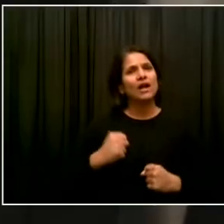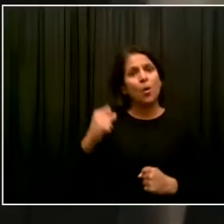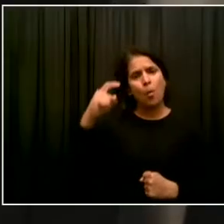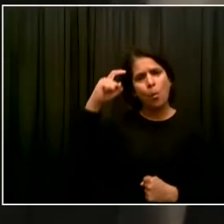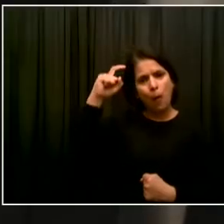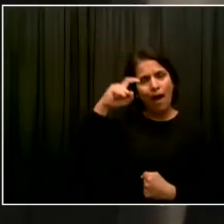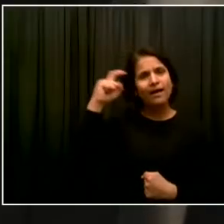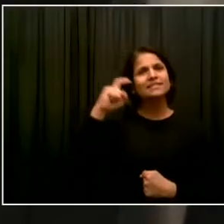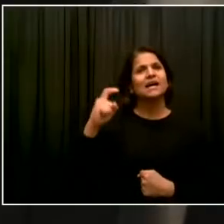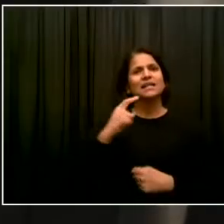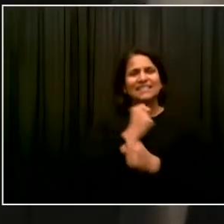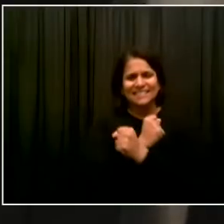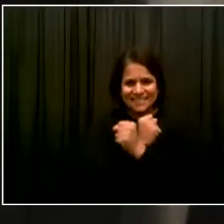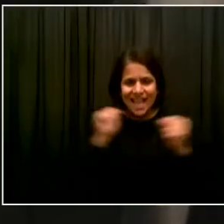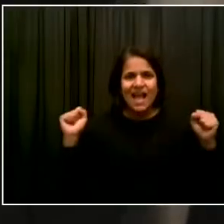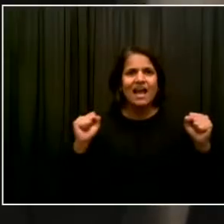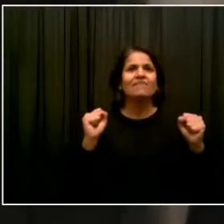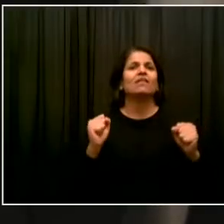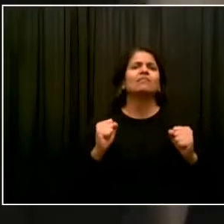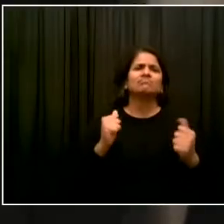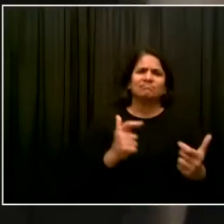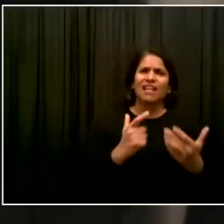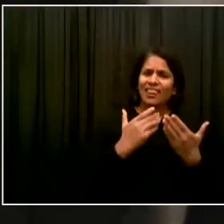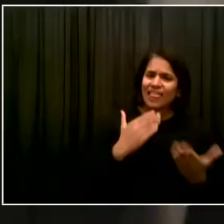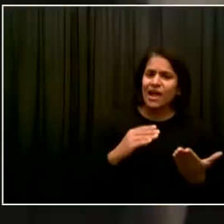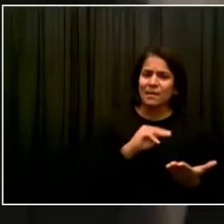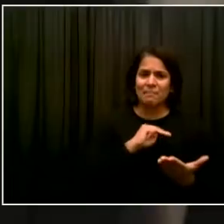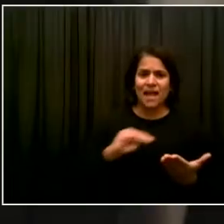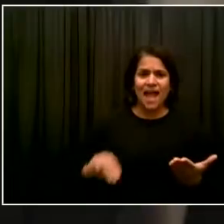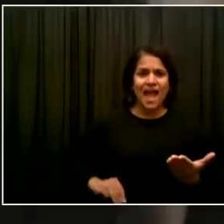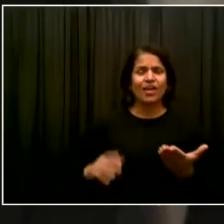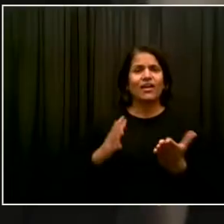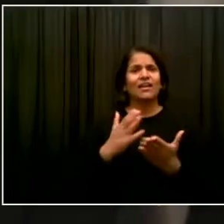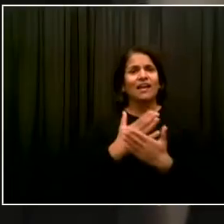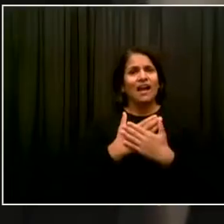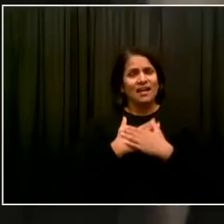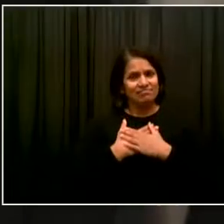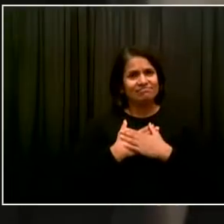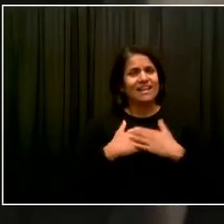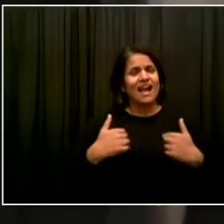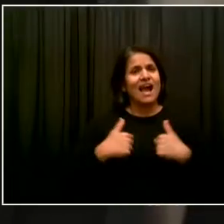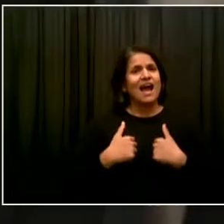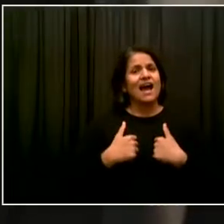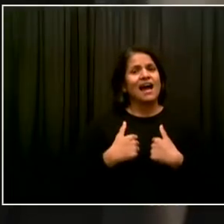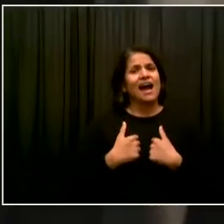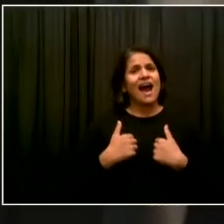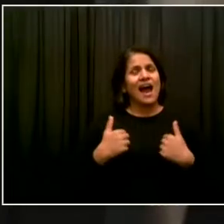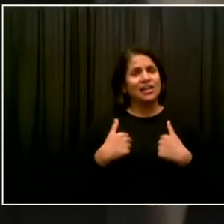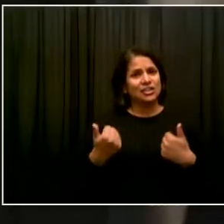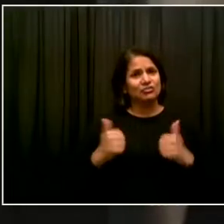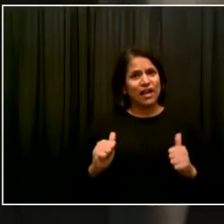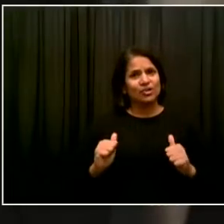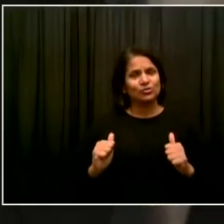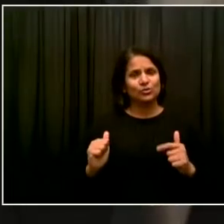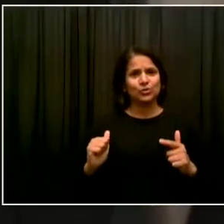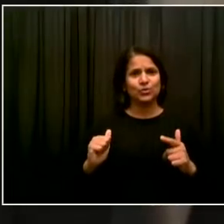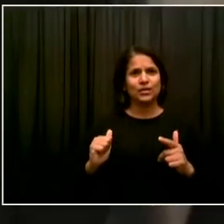WORLD AND OF WISDOM AND